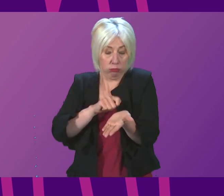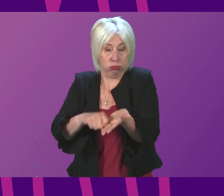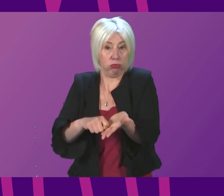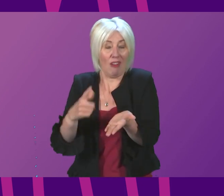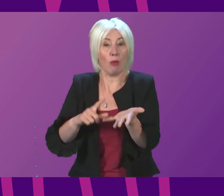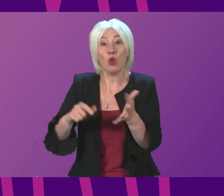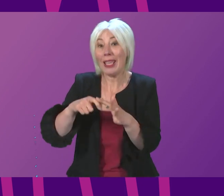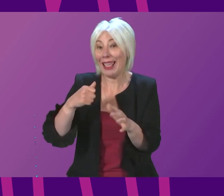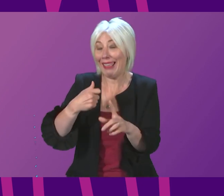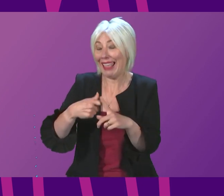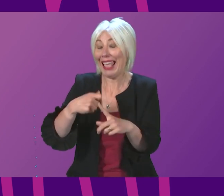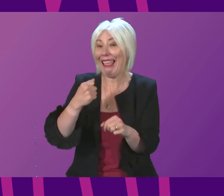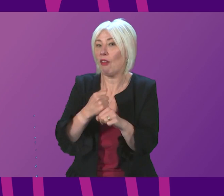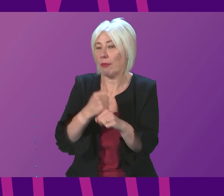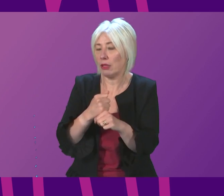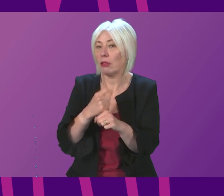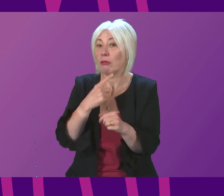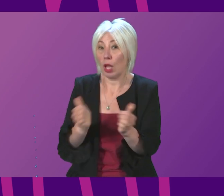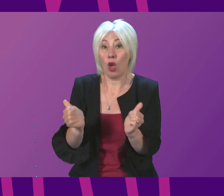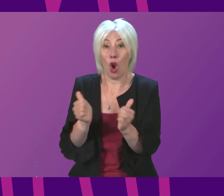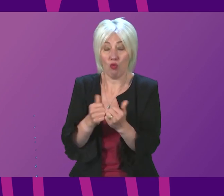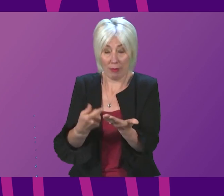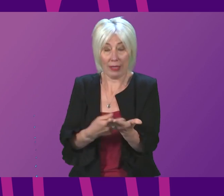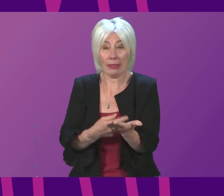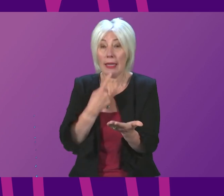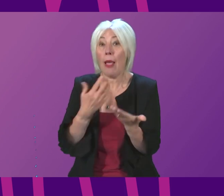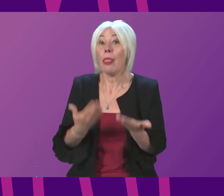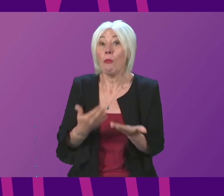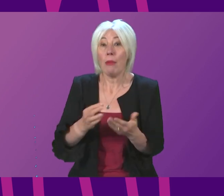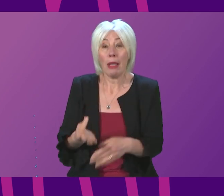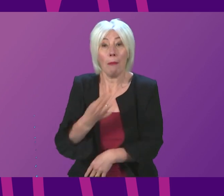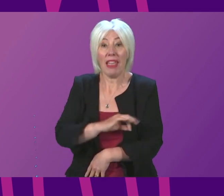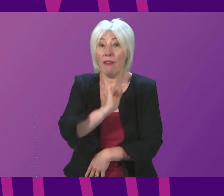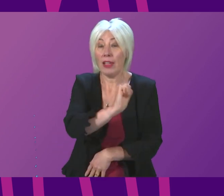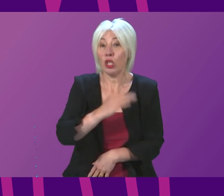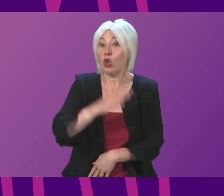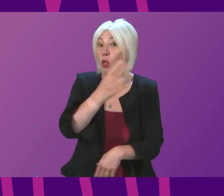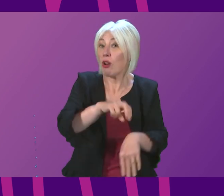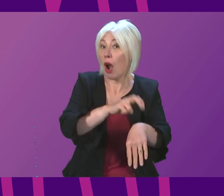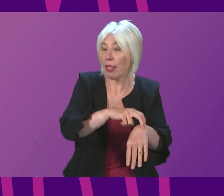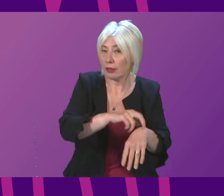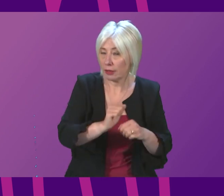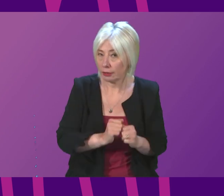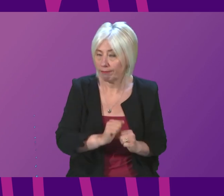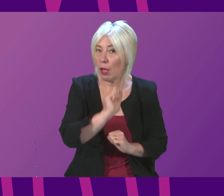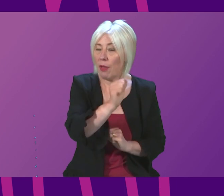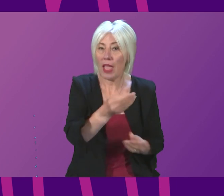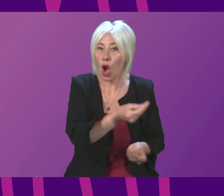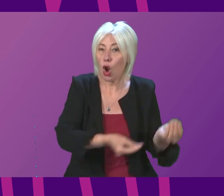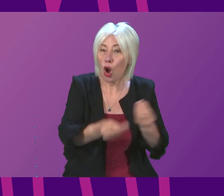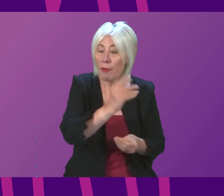It is also a protocol that is now benefiting Northern Ireland, whose economy is doing better